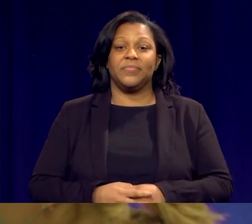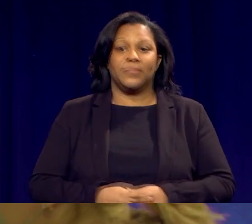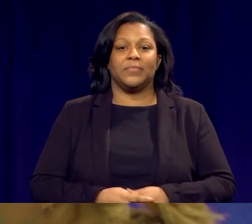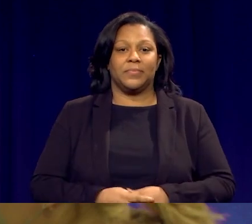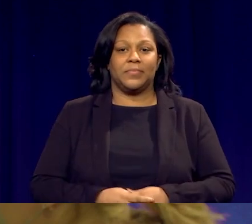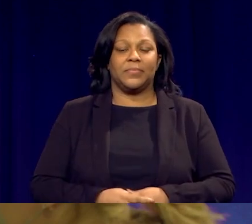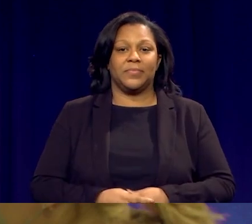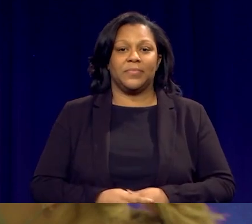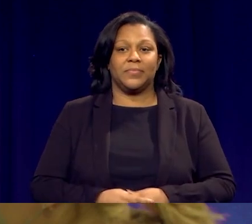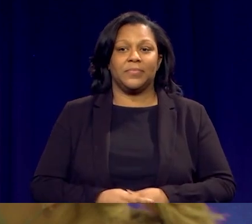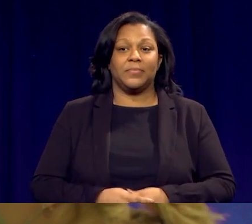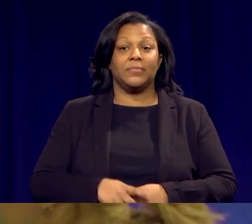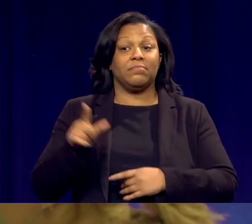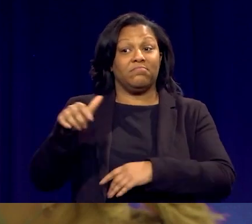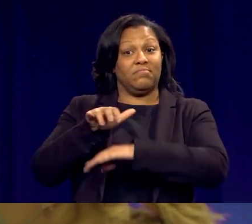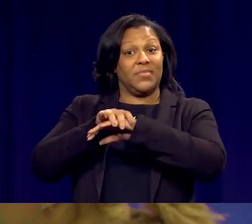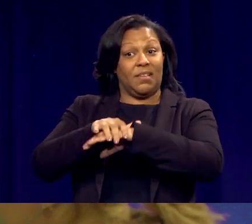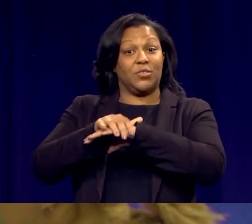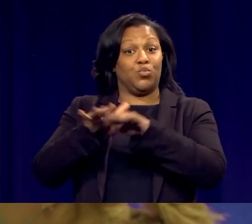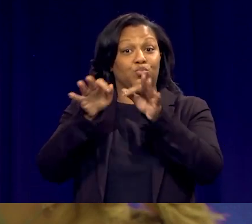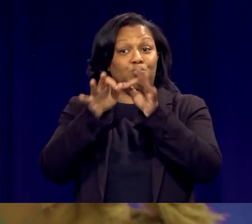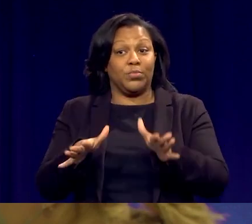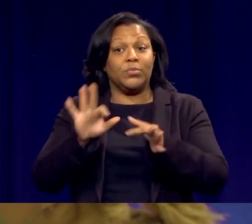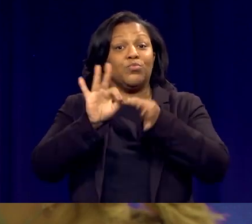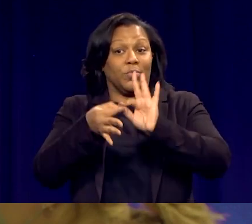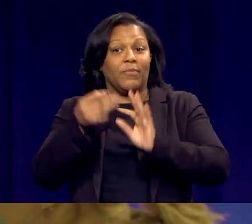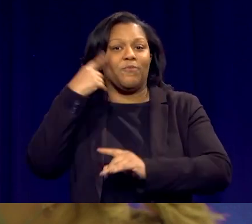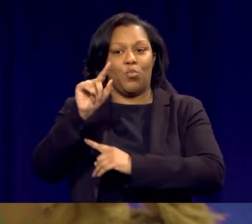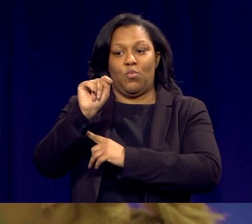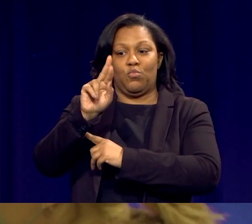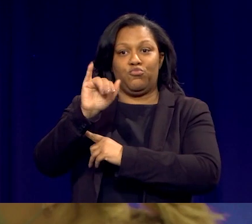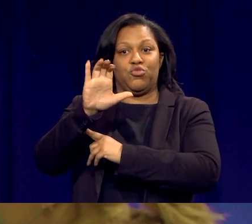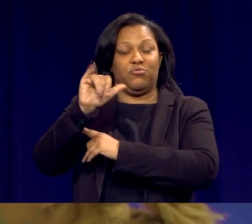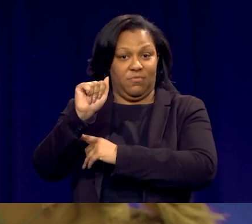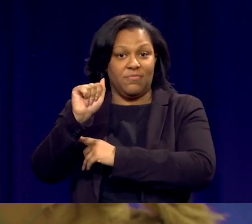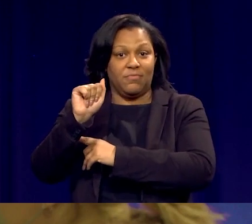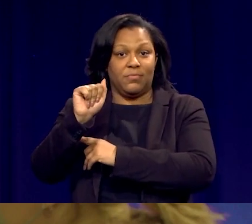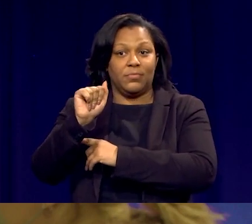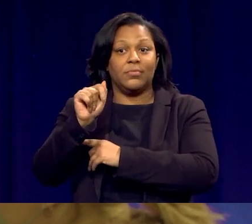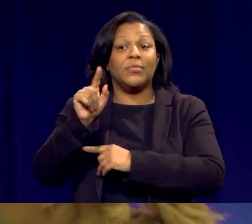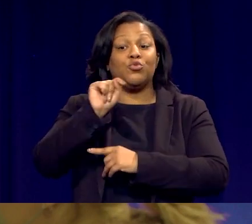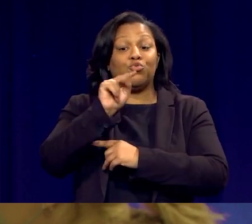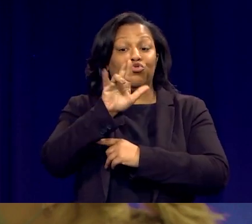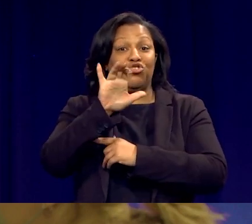Tactile interpreter interprets for Tricia. Tricia is using an American Sign Language Interpreter.